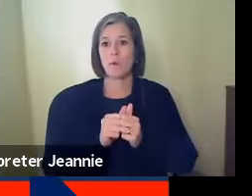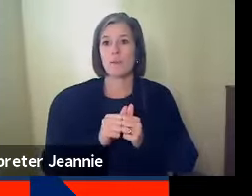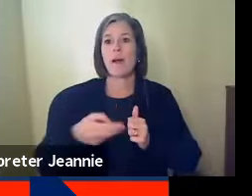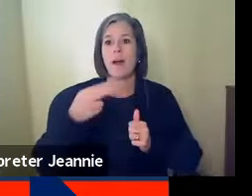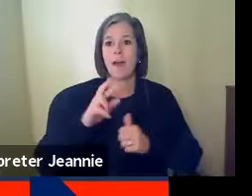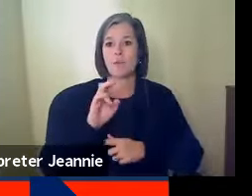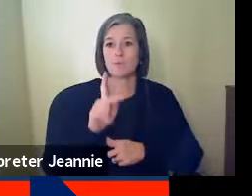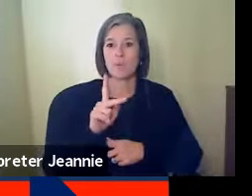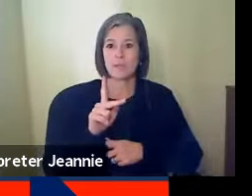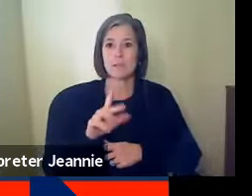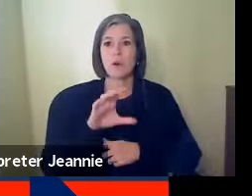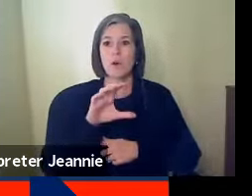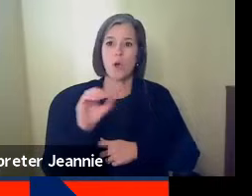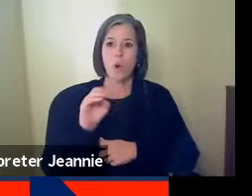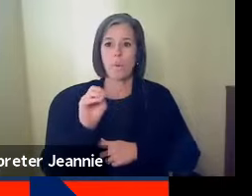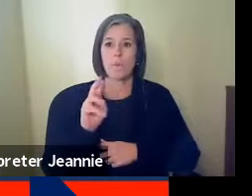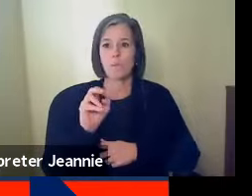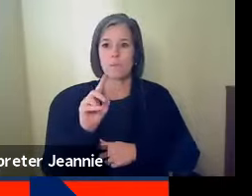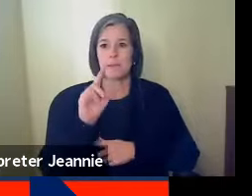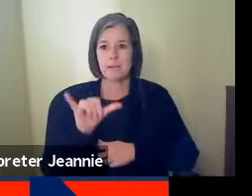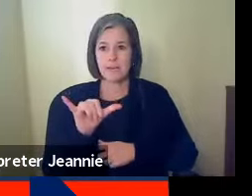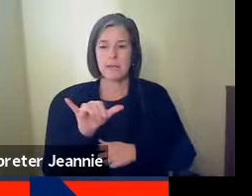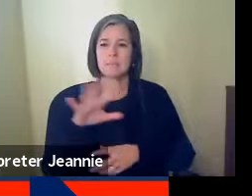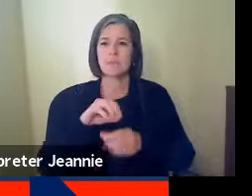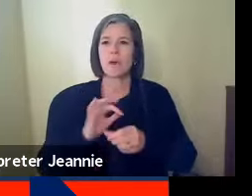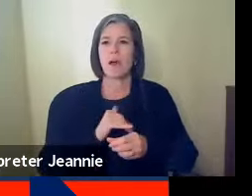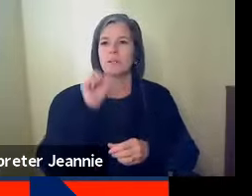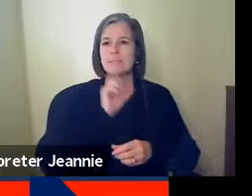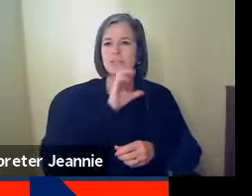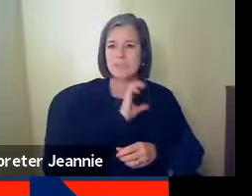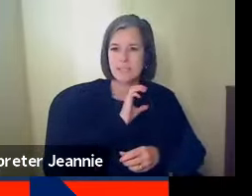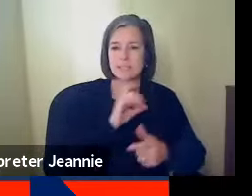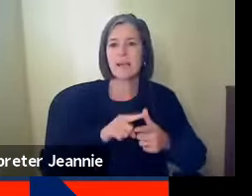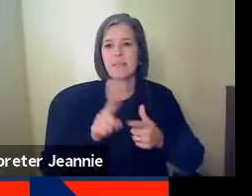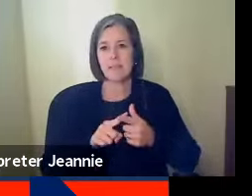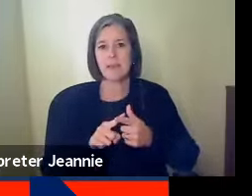including our older citizens and critical infrastructure, school teachers,